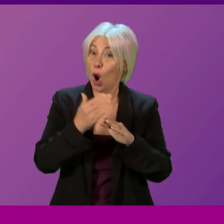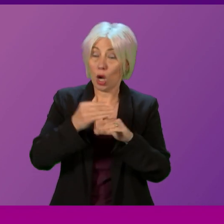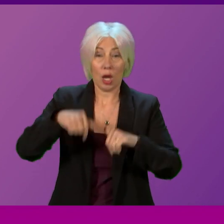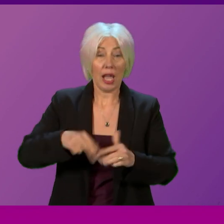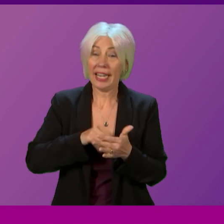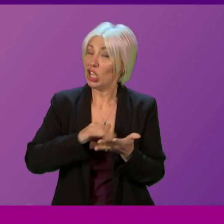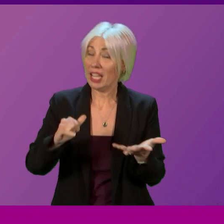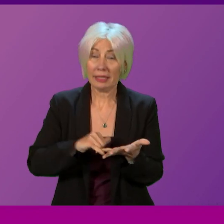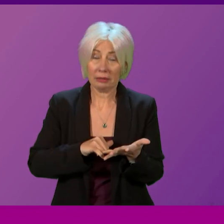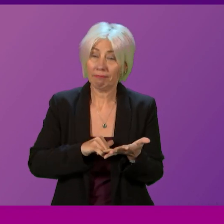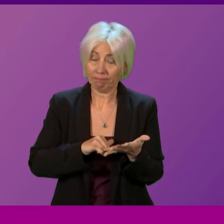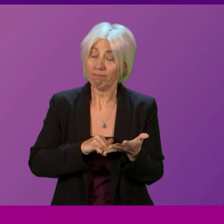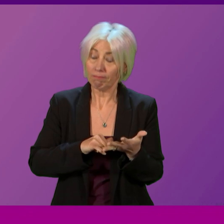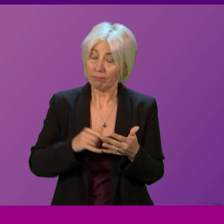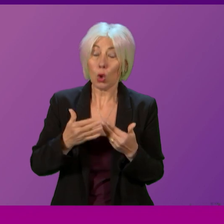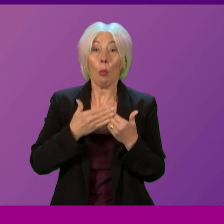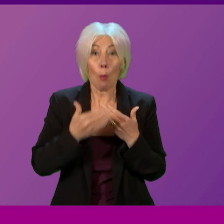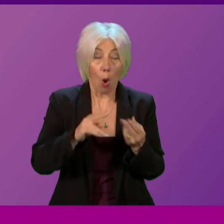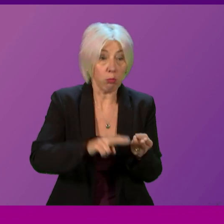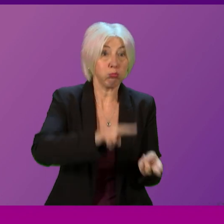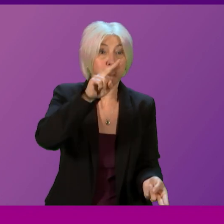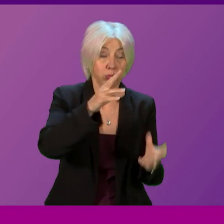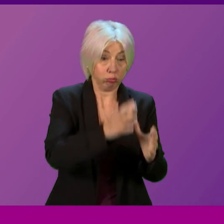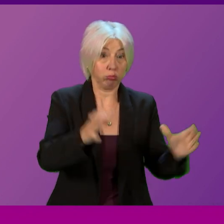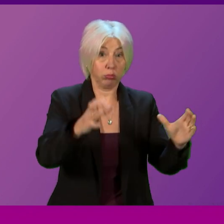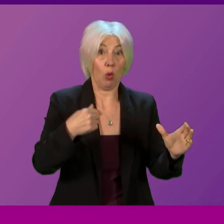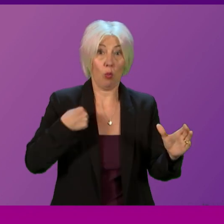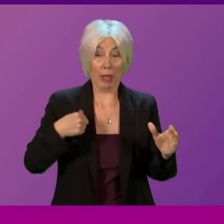There are significantly more than there were when this Government took office and there